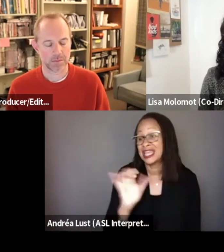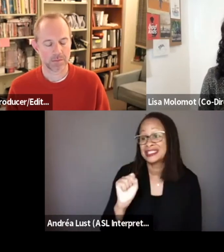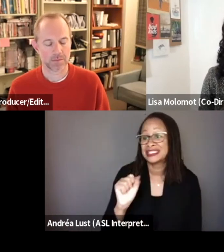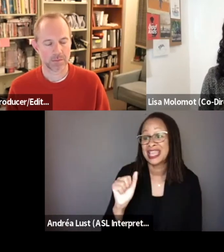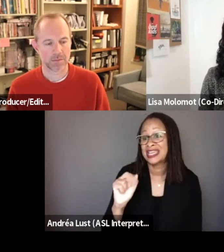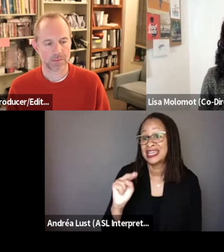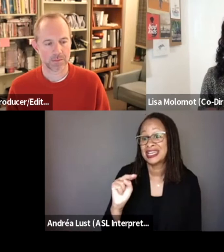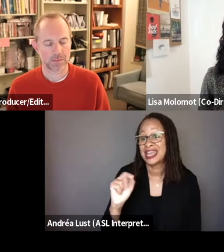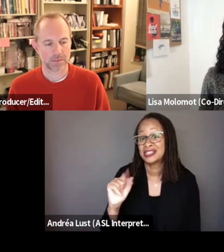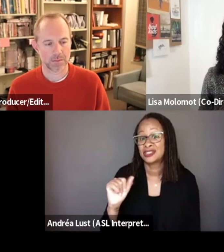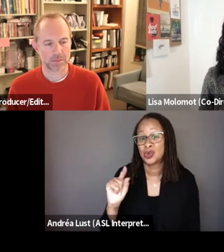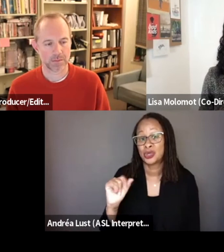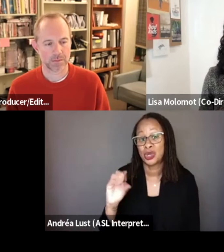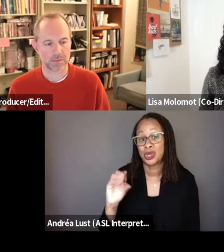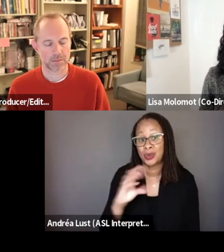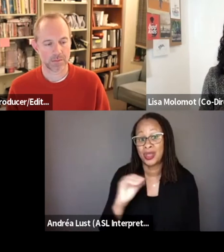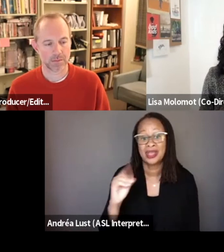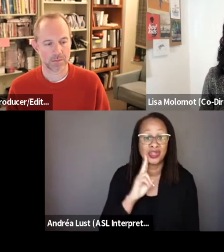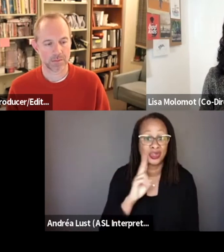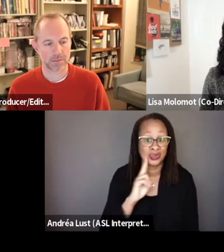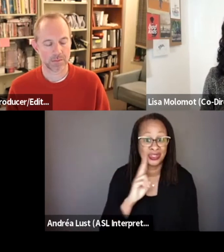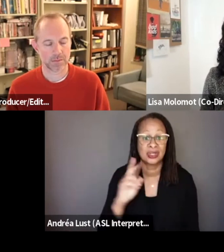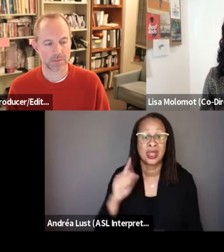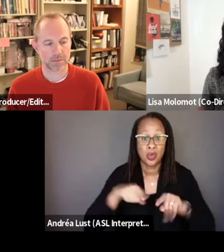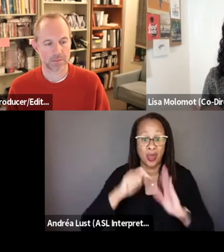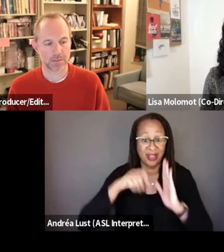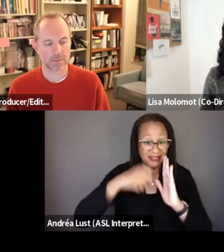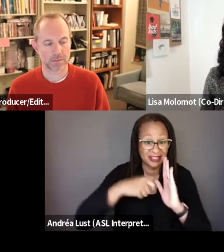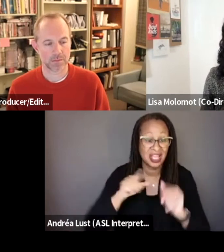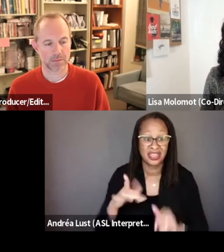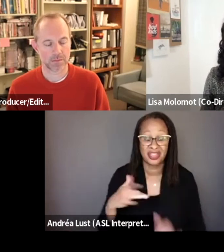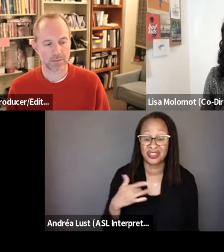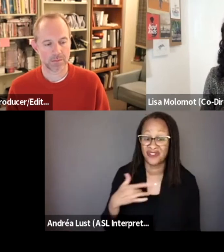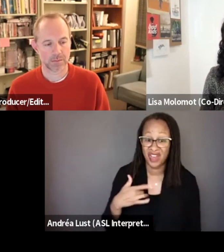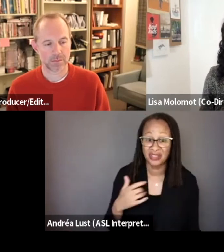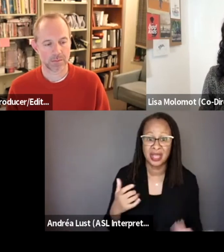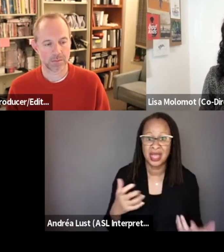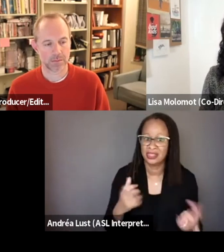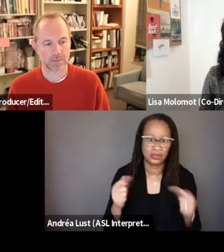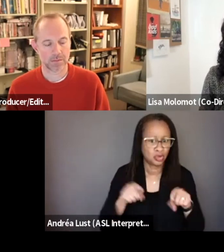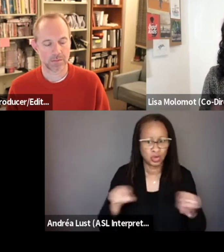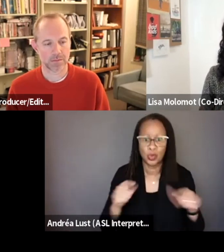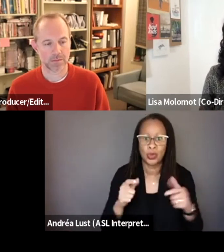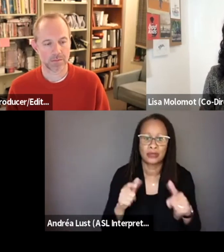while we were filming, and those cities are booming and they're growing,